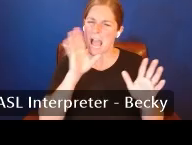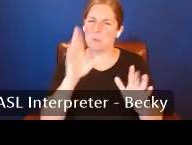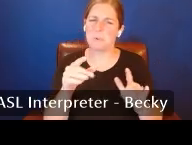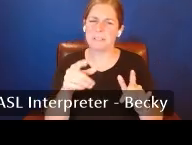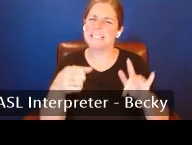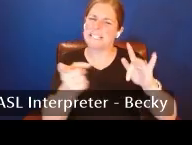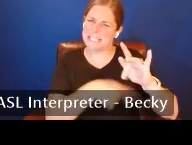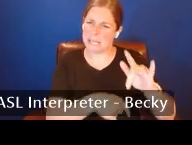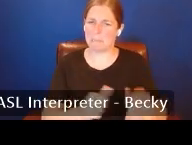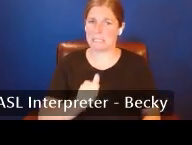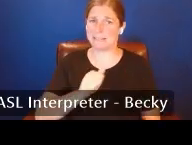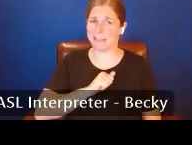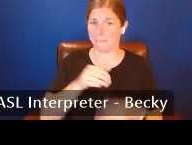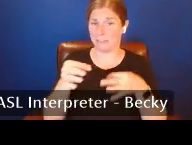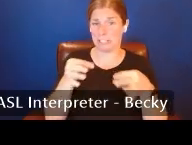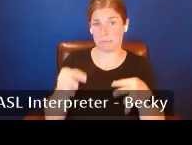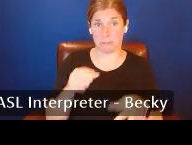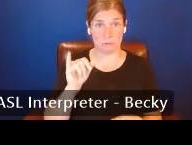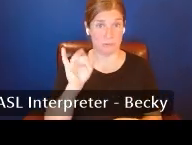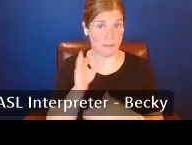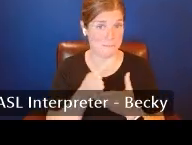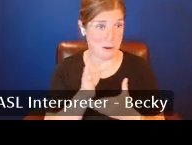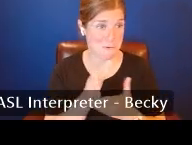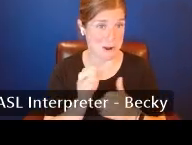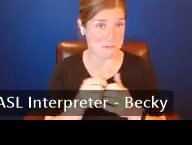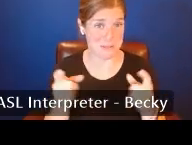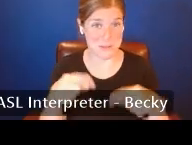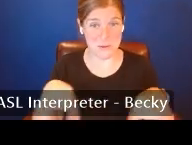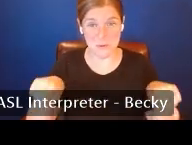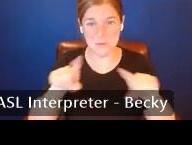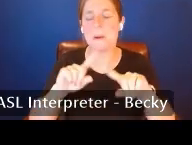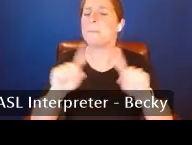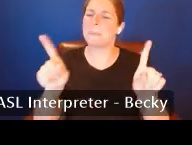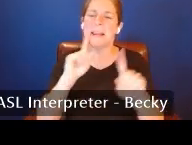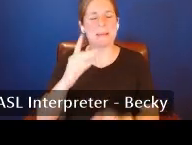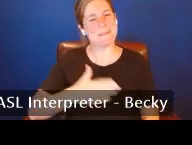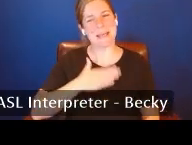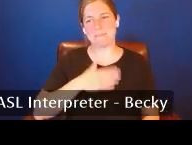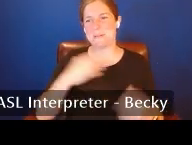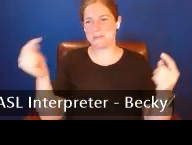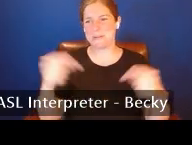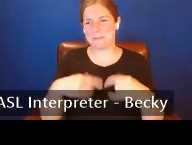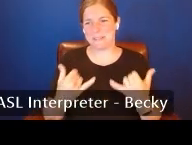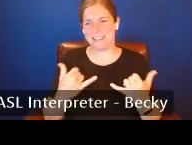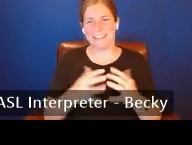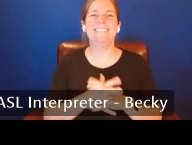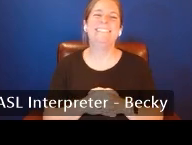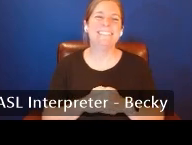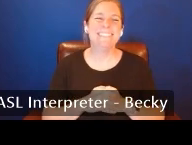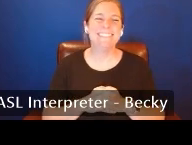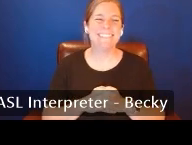if that's OK with everyone, but I'm really pleased to be here.